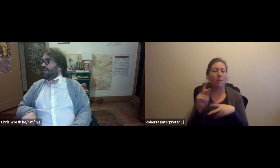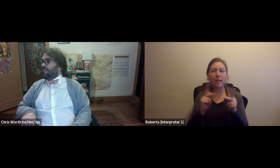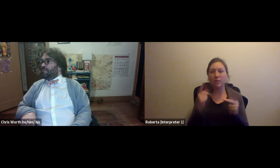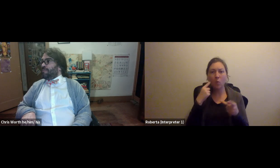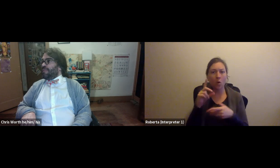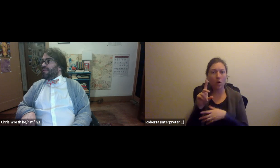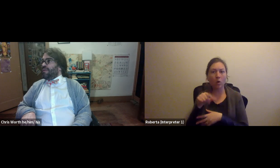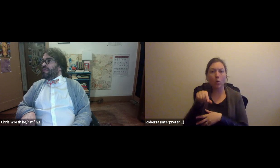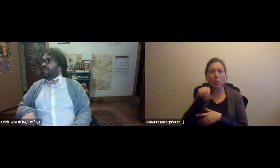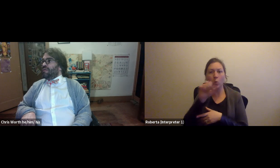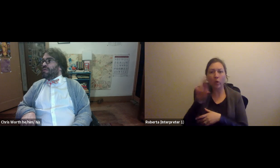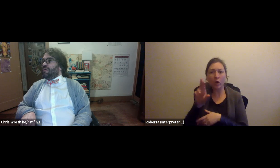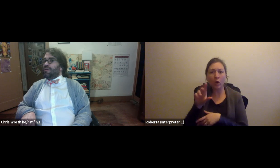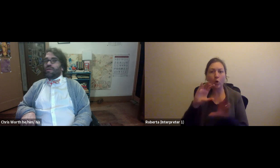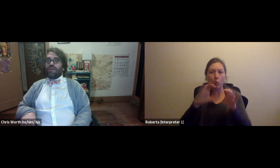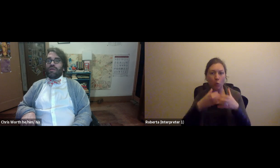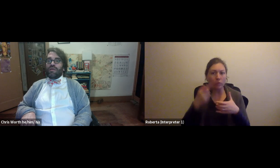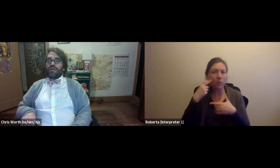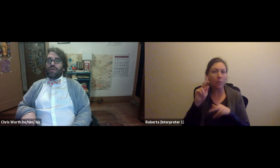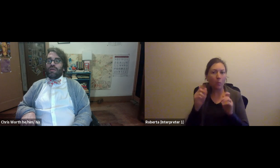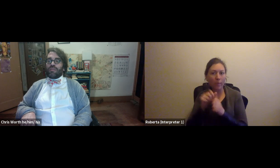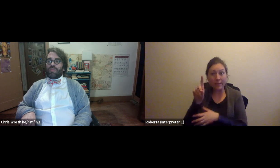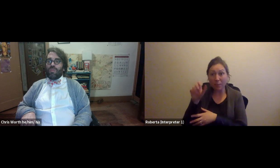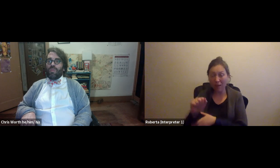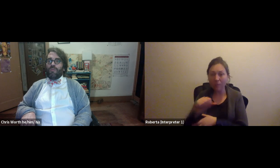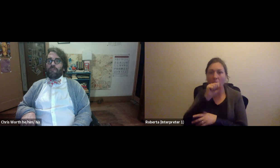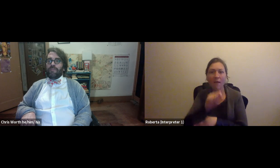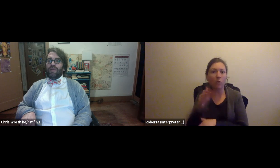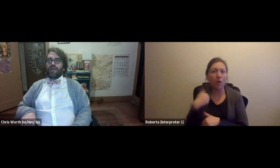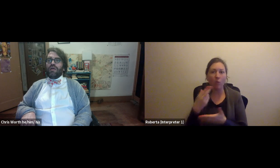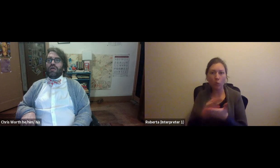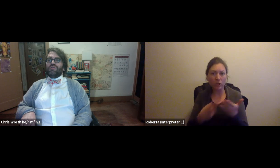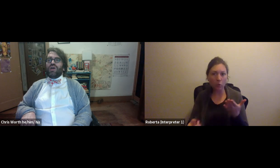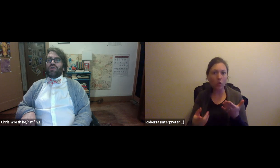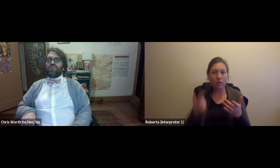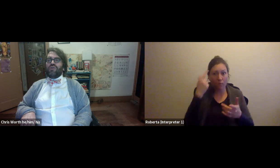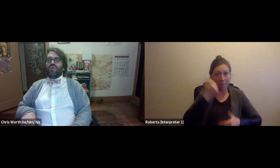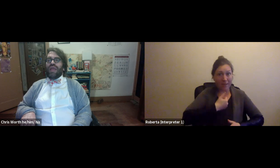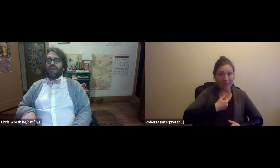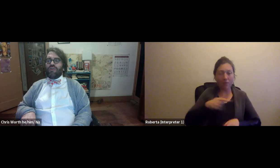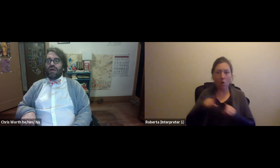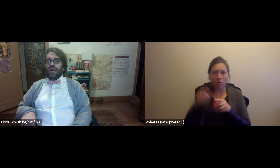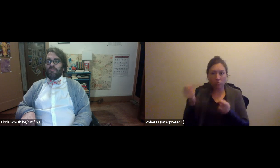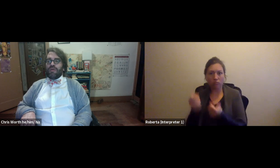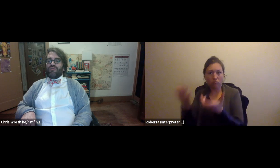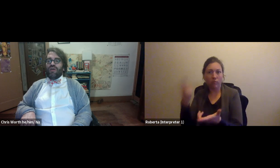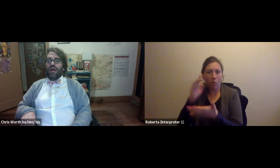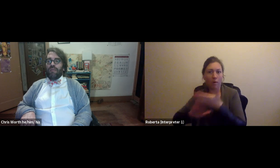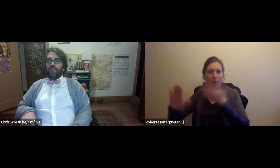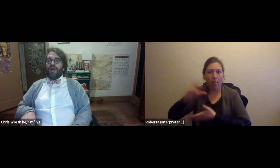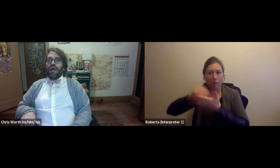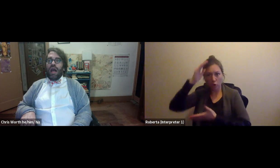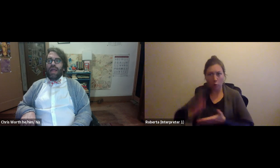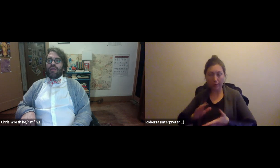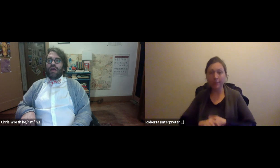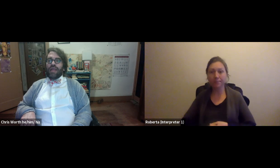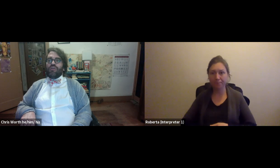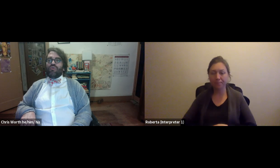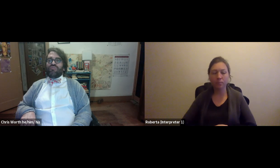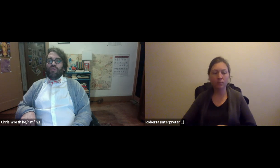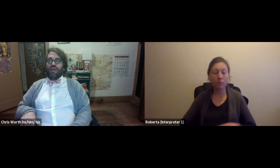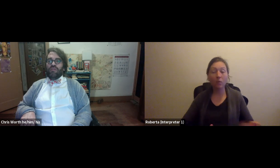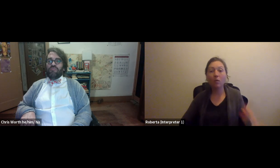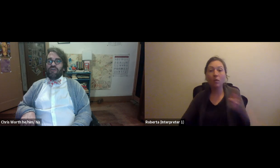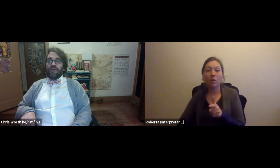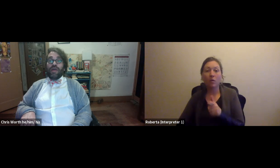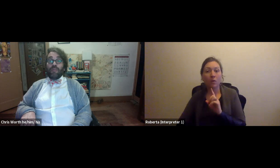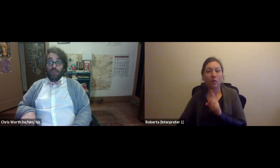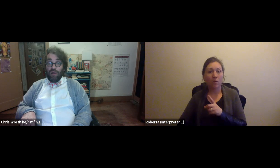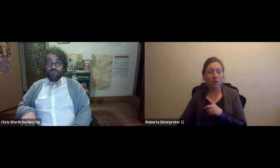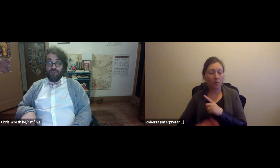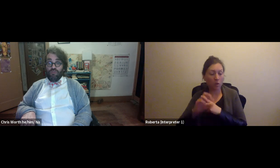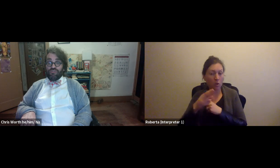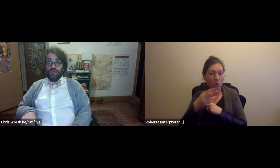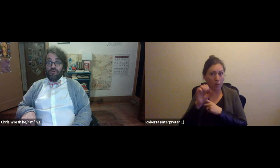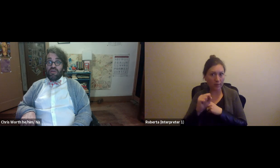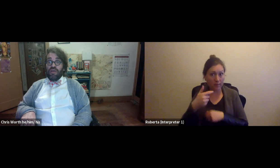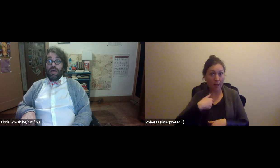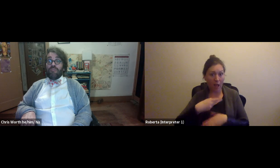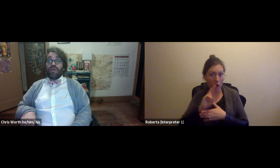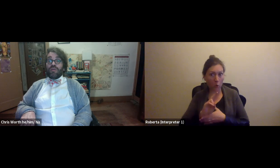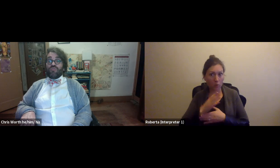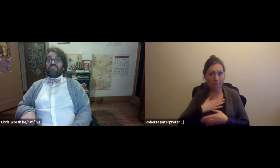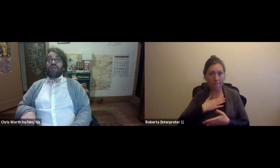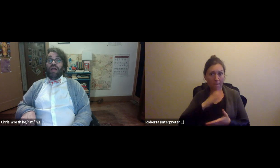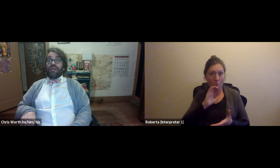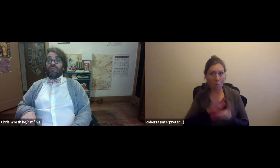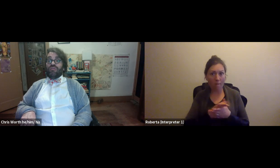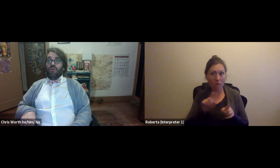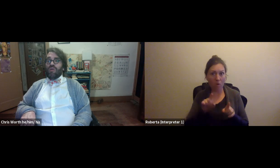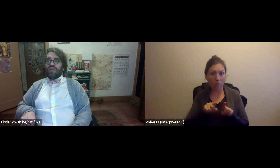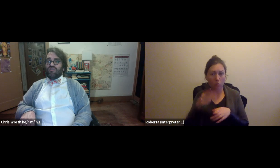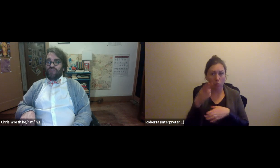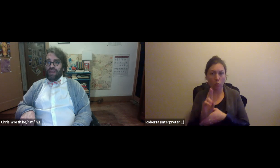that for a support for college people. >>SPEAKER My wife and I both use a lot the Queer Exchange